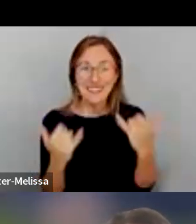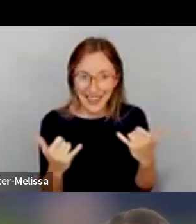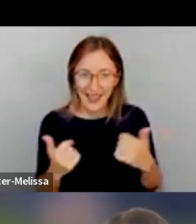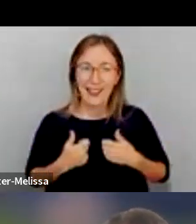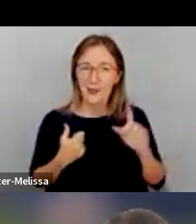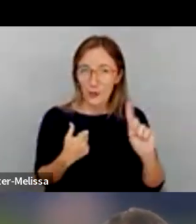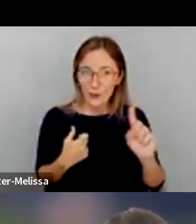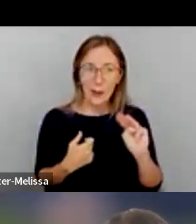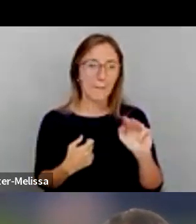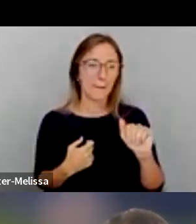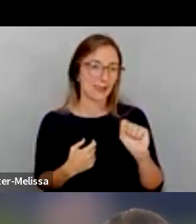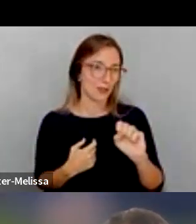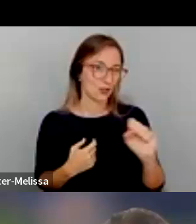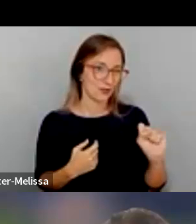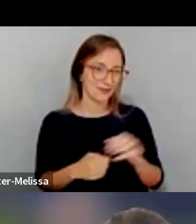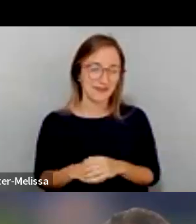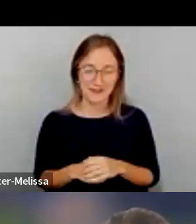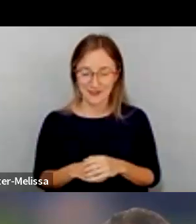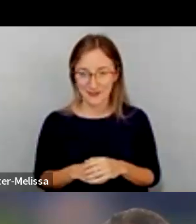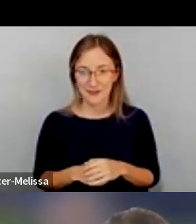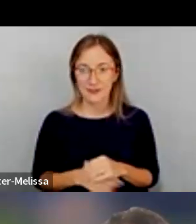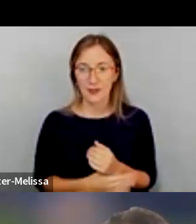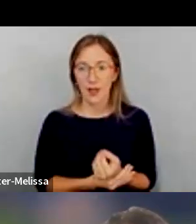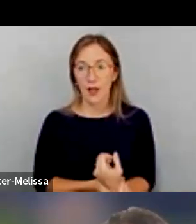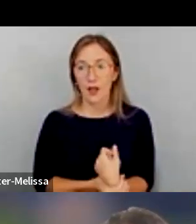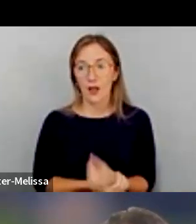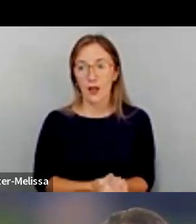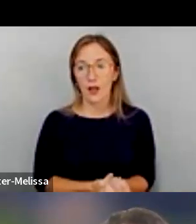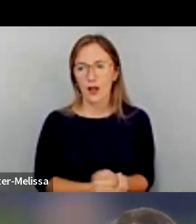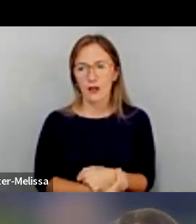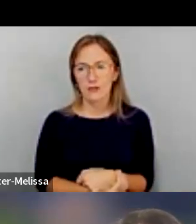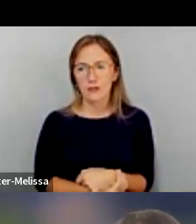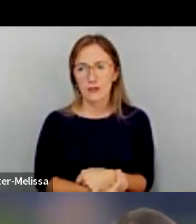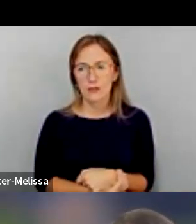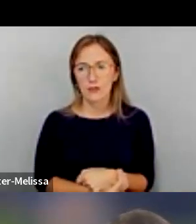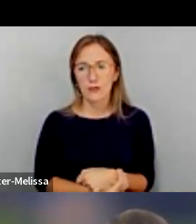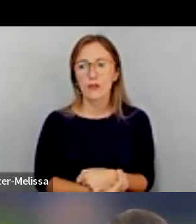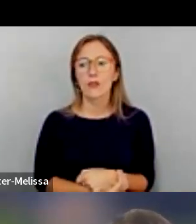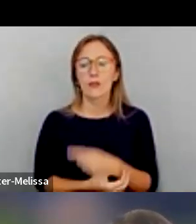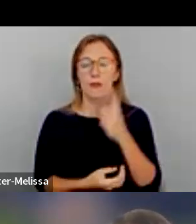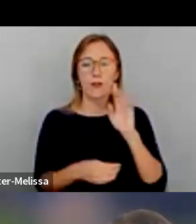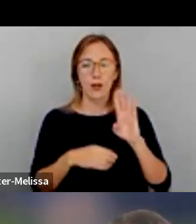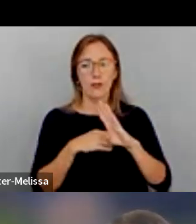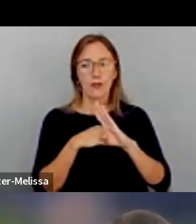: My name is lavender and I use she/they pronouns. I'm from a